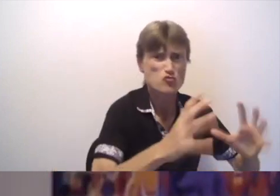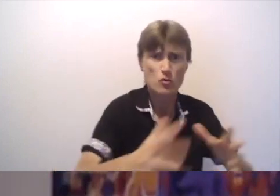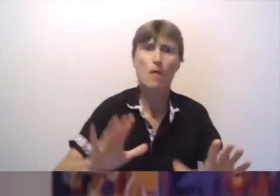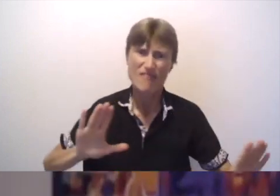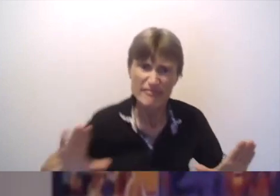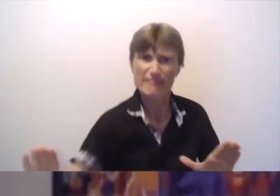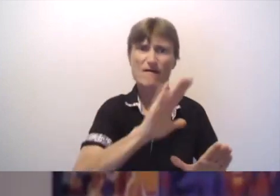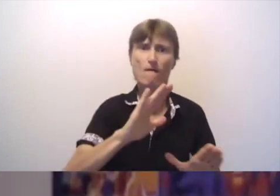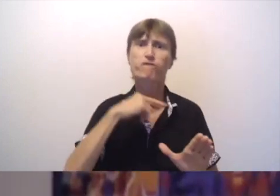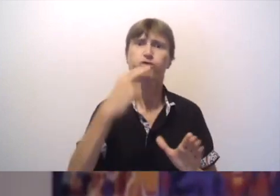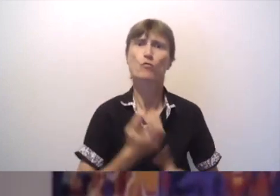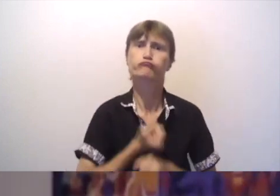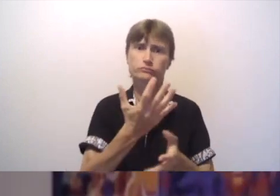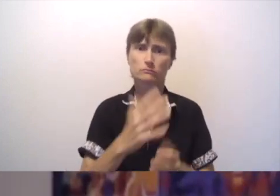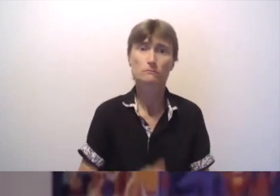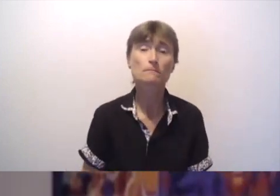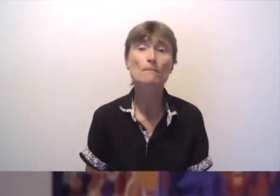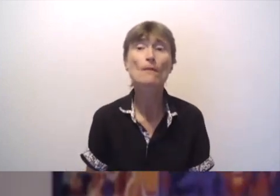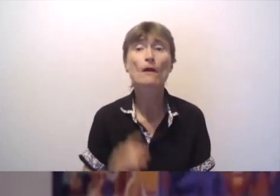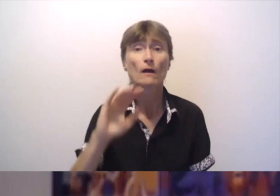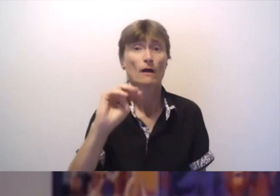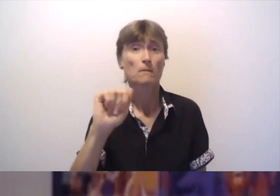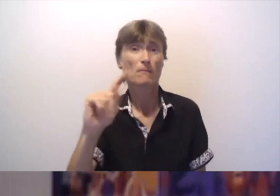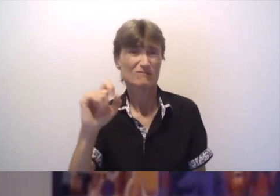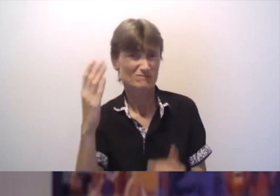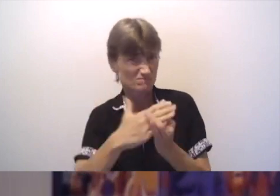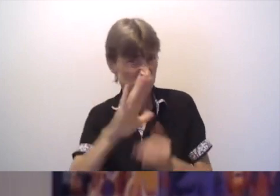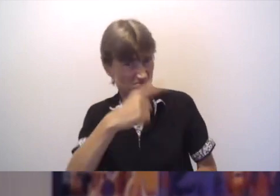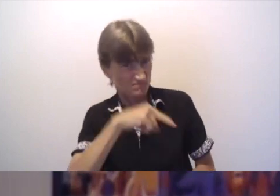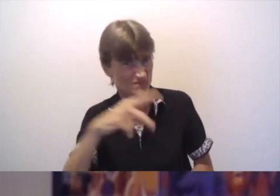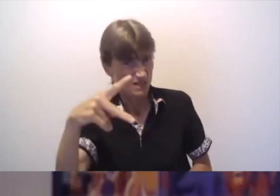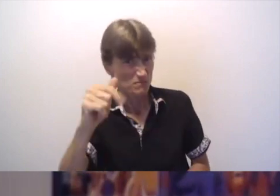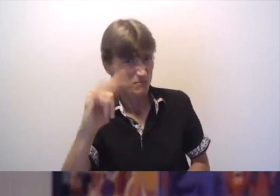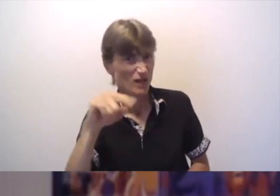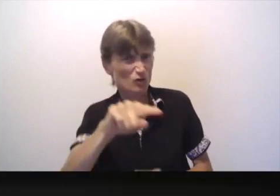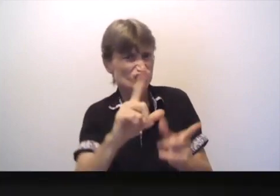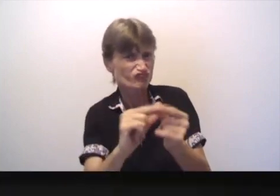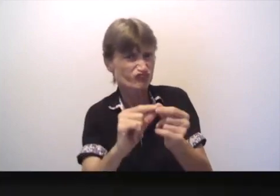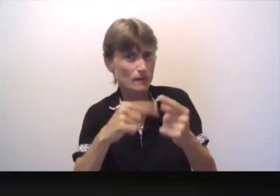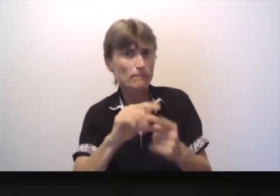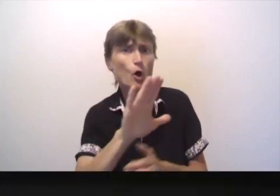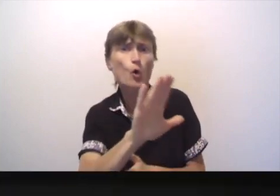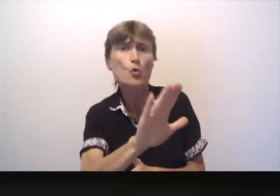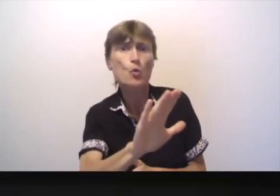patty could could you maybe talk a little bit about the town halls that kate are anti-racism town halls yeah